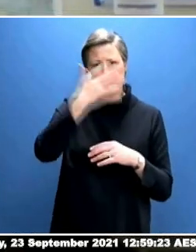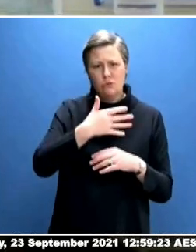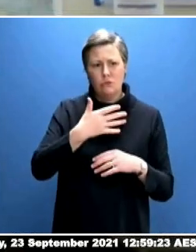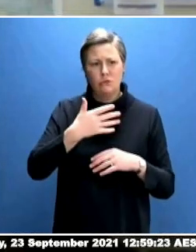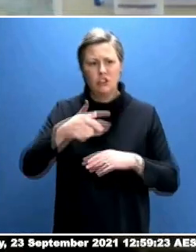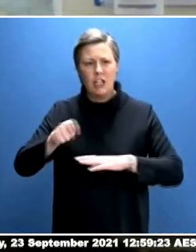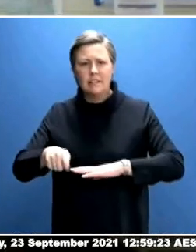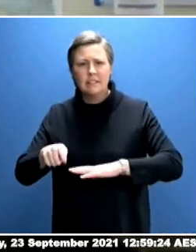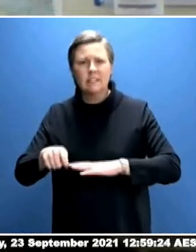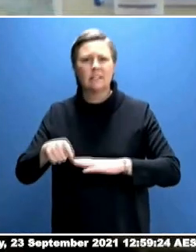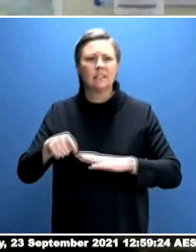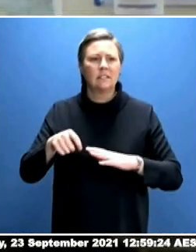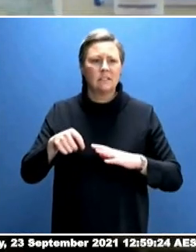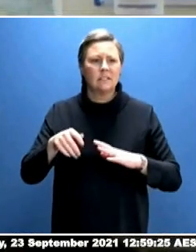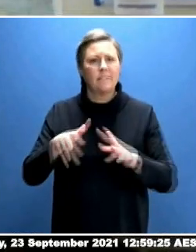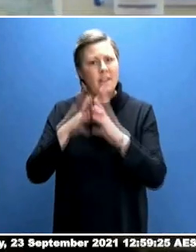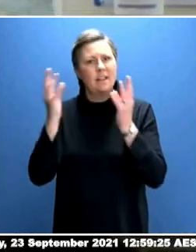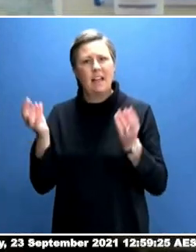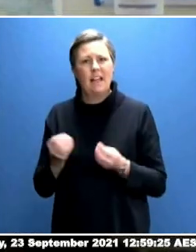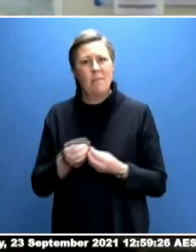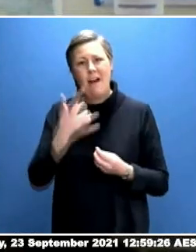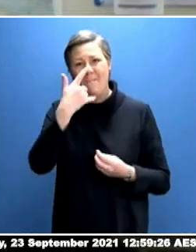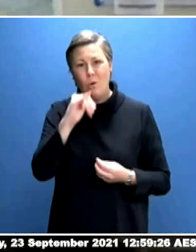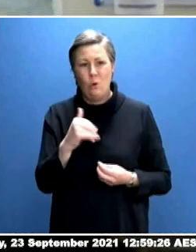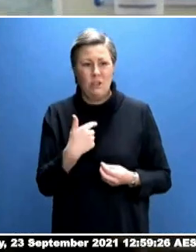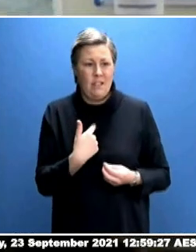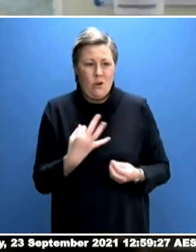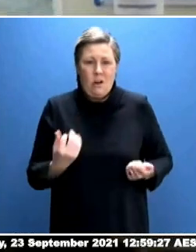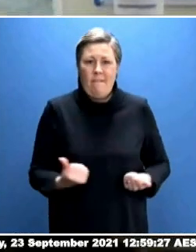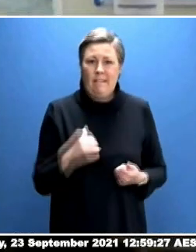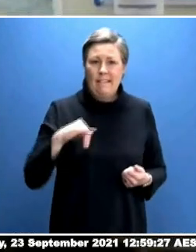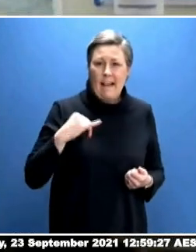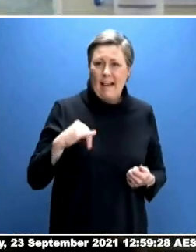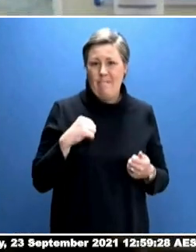resourcing to adequately contribute all that information that comes through